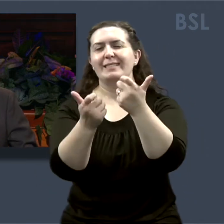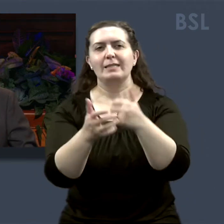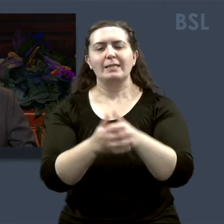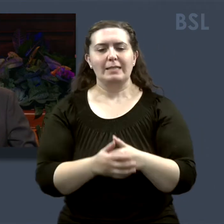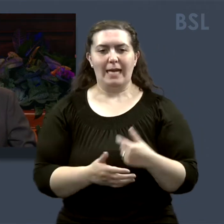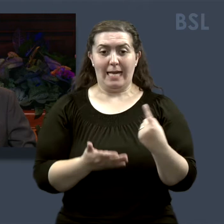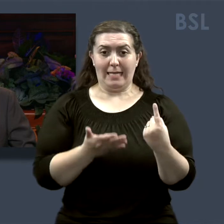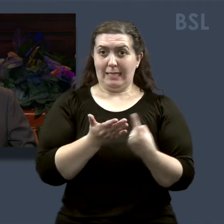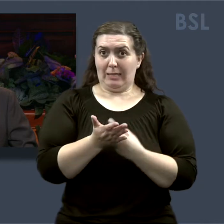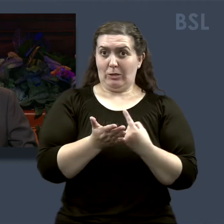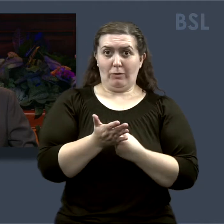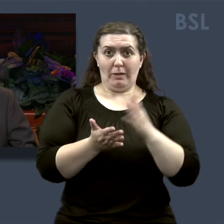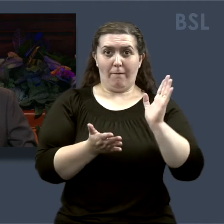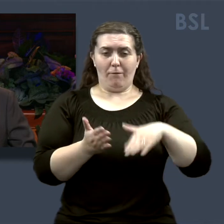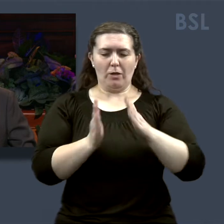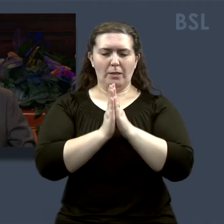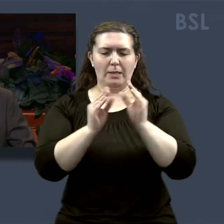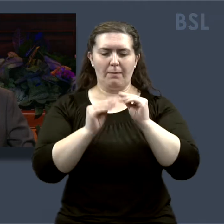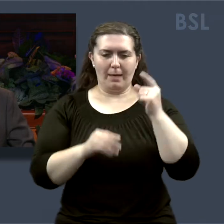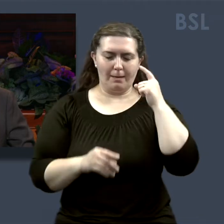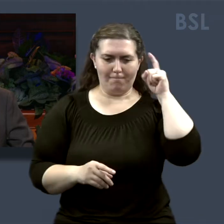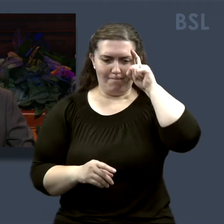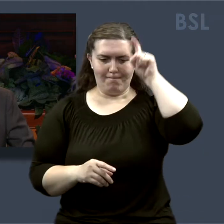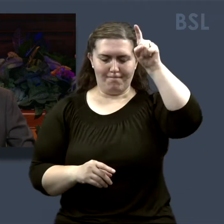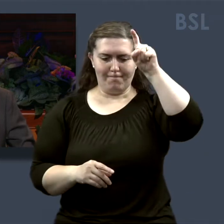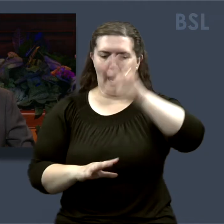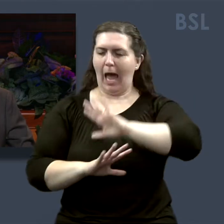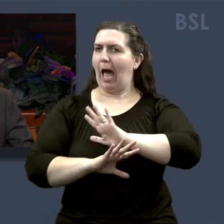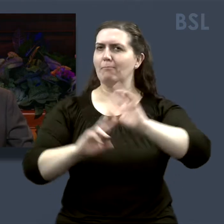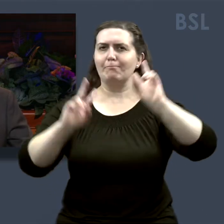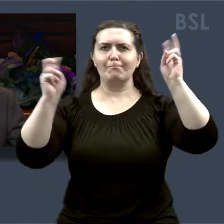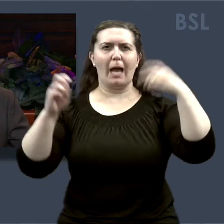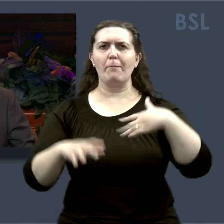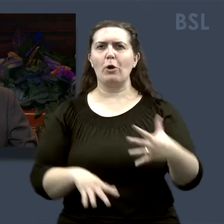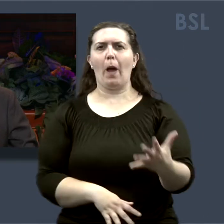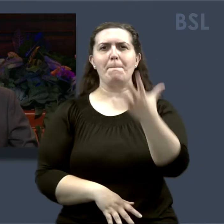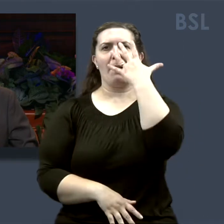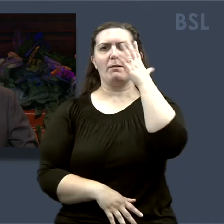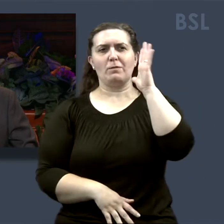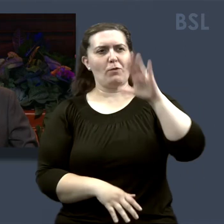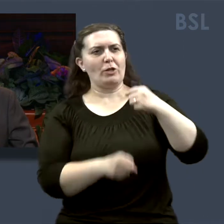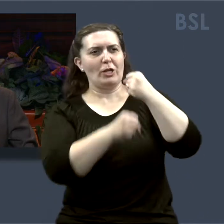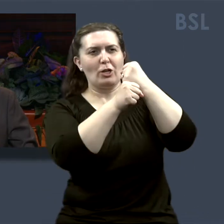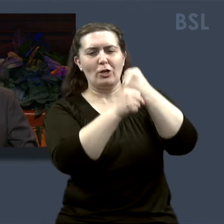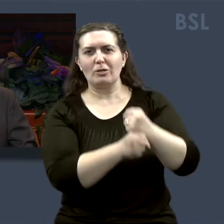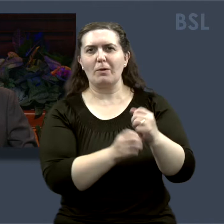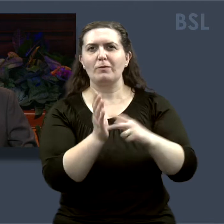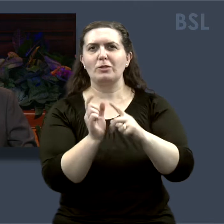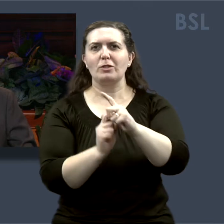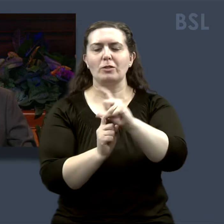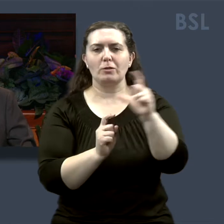“A scripture I learned in seminary suddenly came to me. ‘I am not ashamed of the gospel of Jesus Christ.’